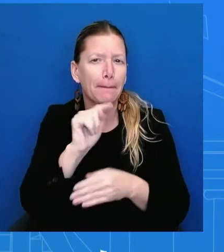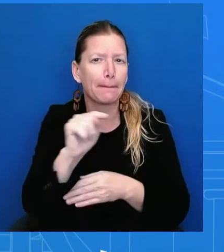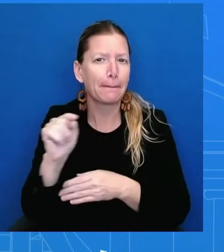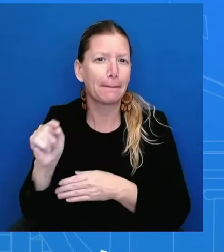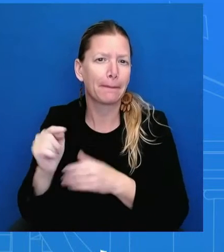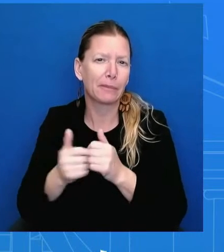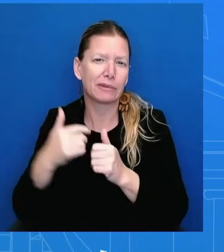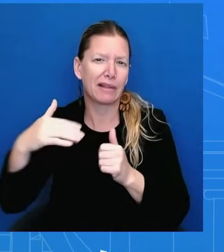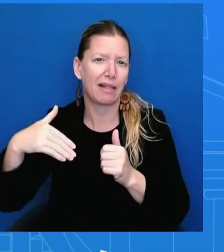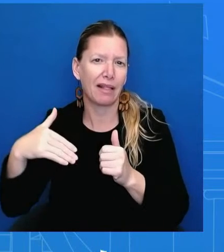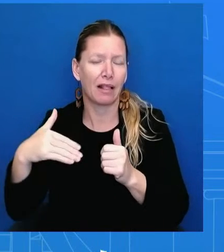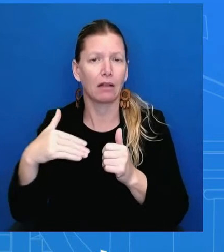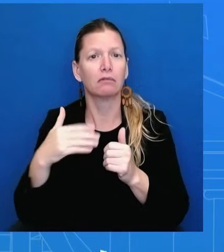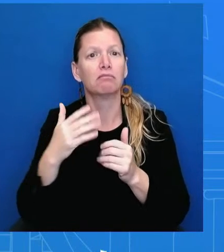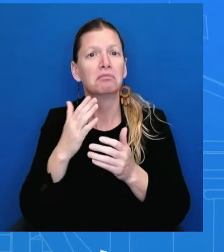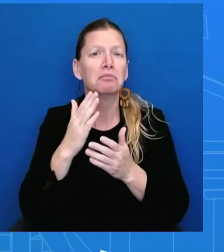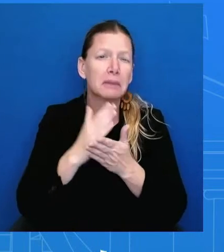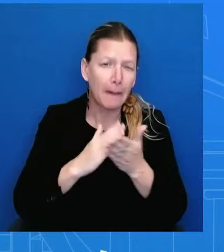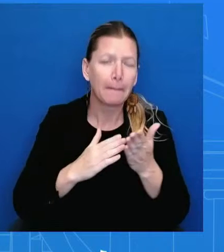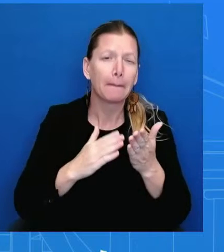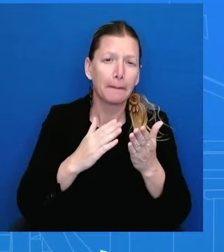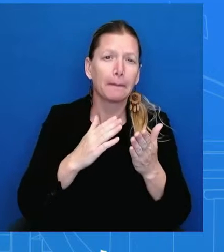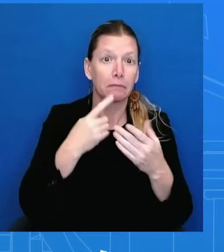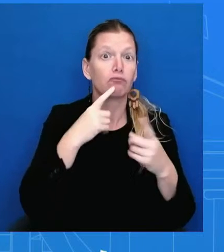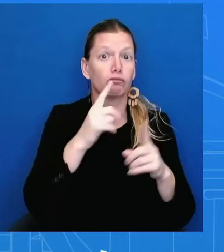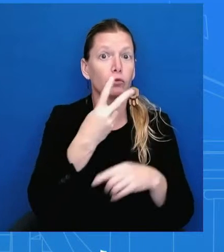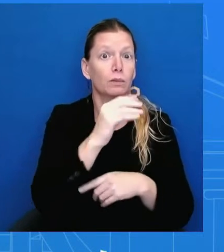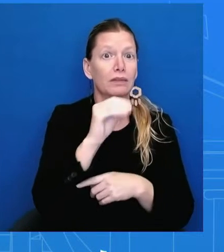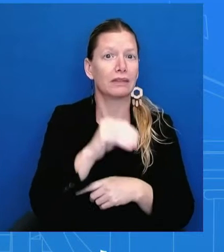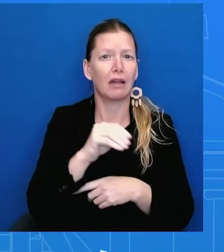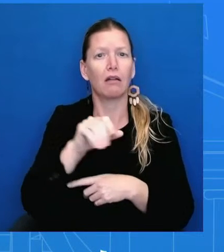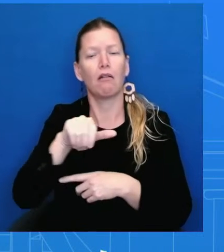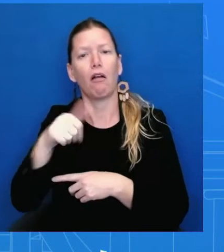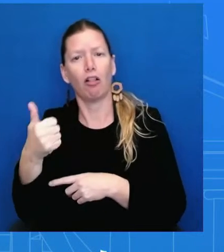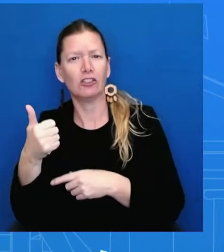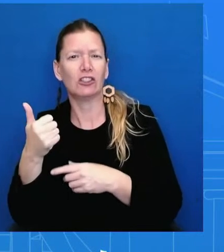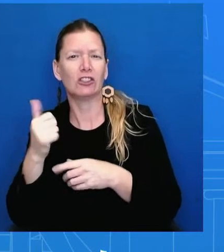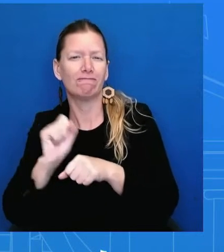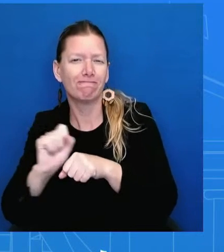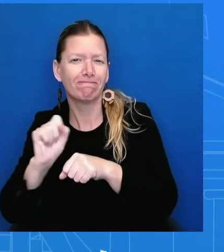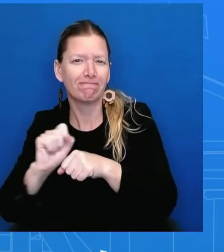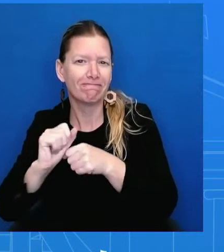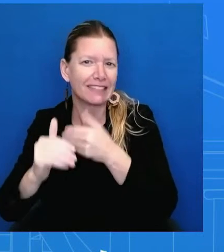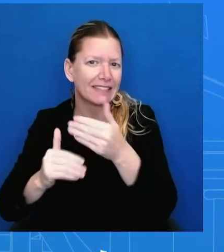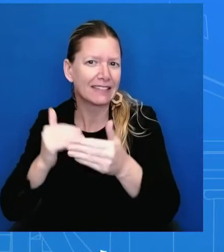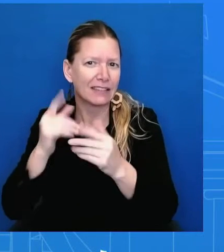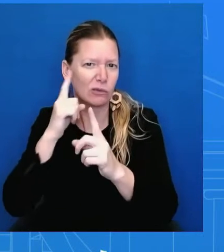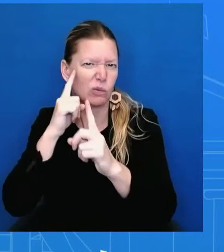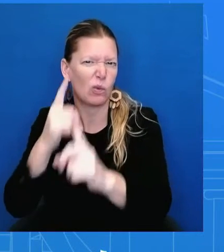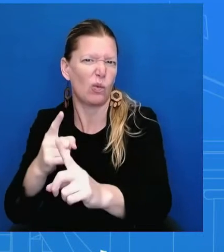And so, I think the president wants, you know, to focus on that -- wants to laude and commemorate those who have but also make it clear